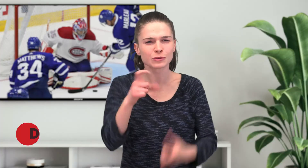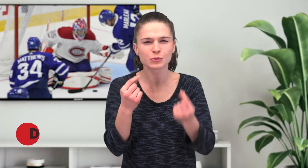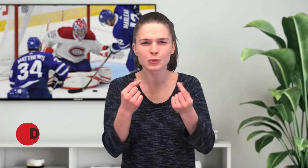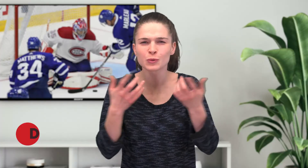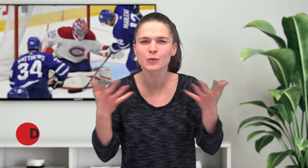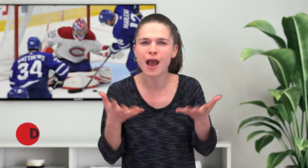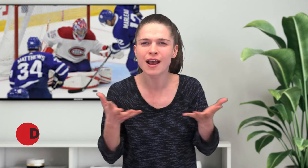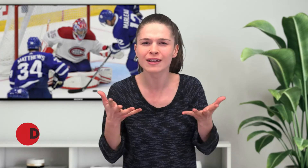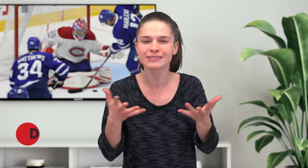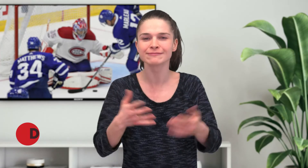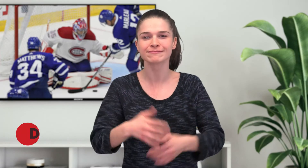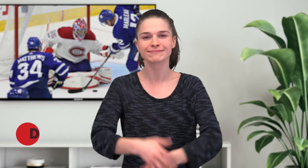[Nicole]: What do you need to do?